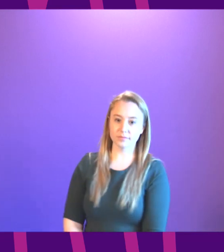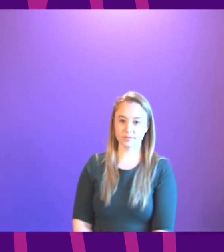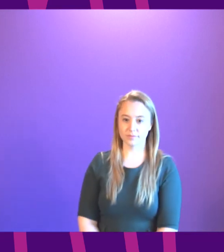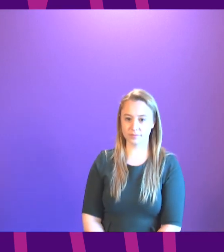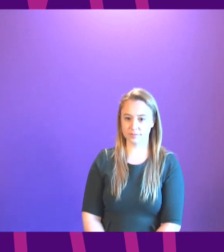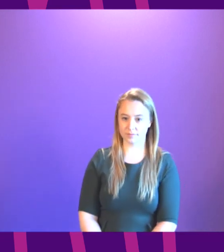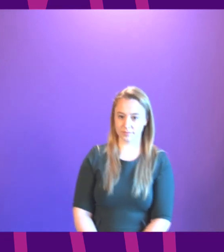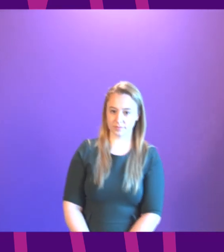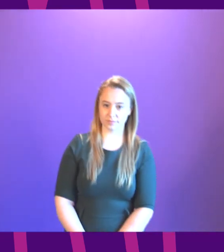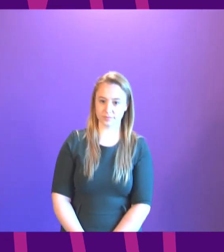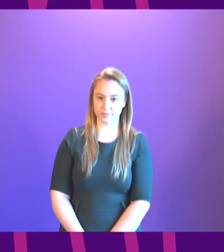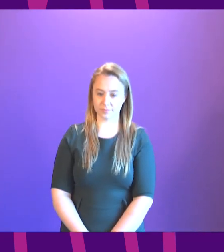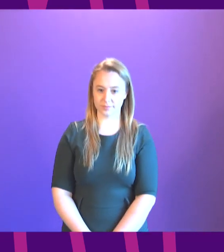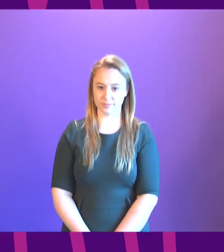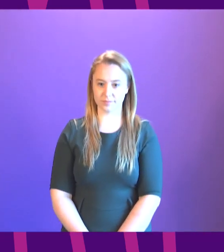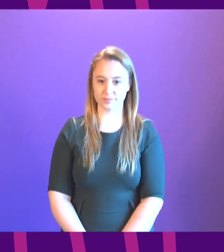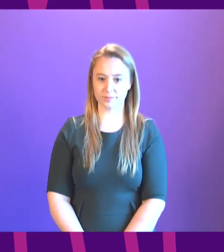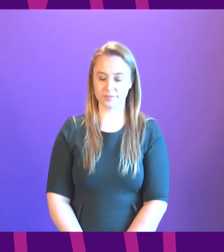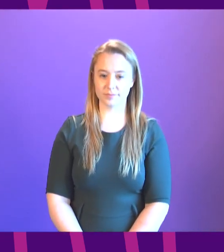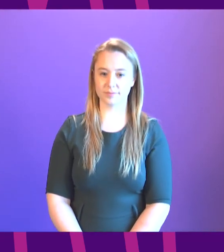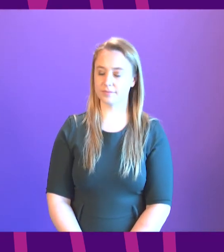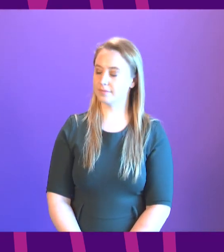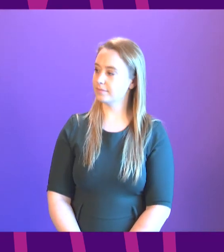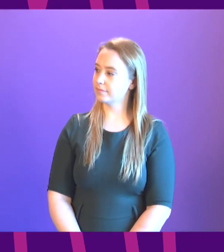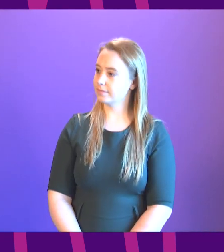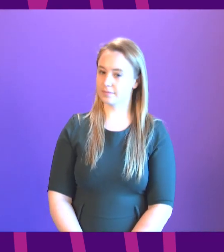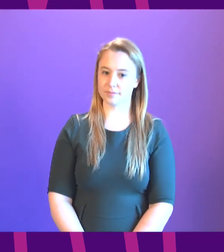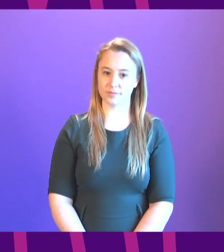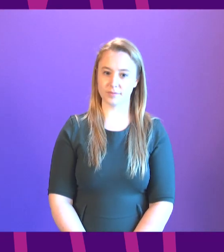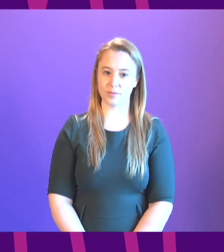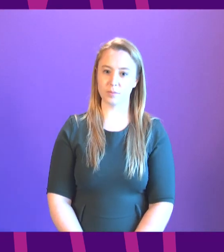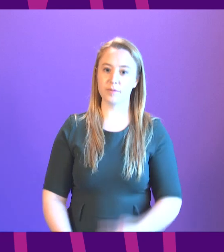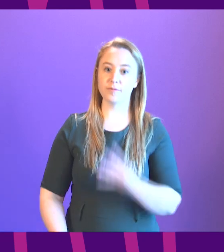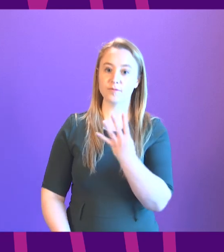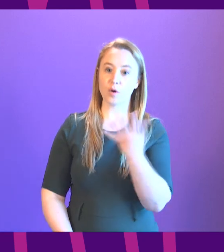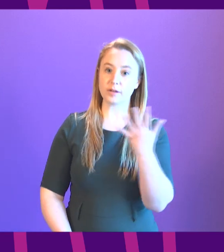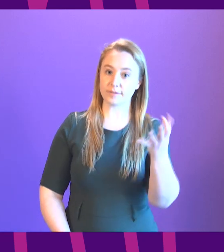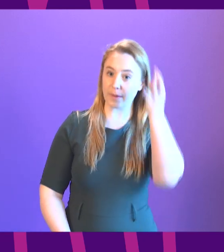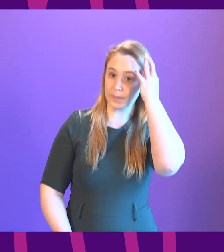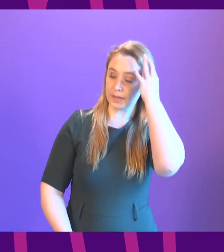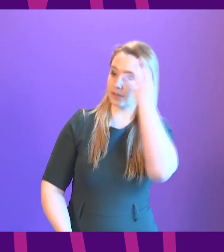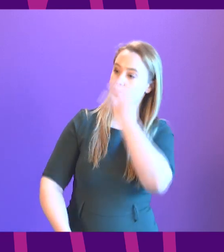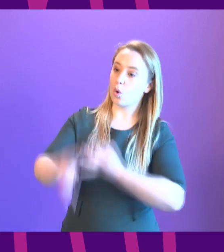on the issues raised in her statement. I intend to allow around 45 minutes for questions,